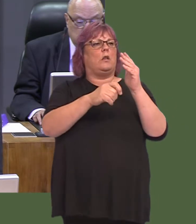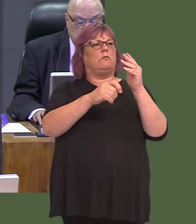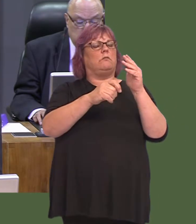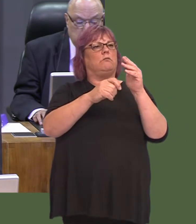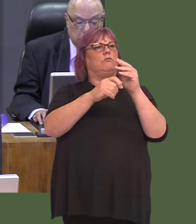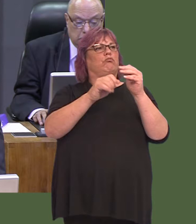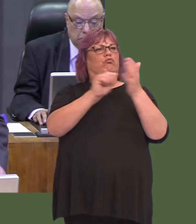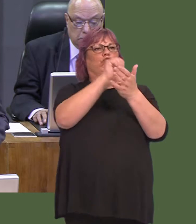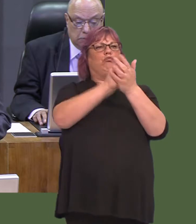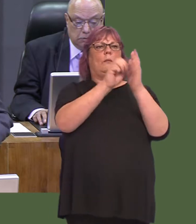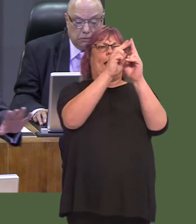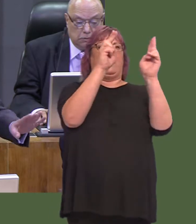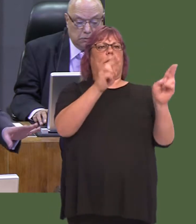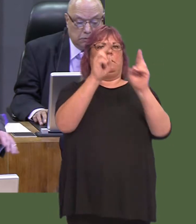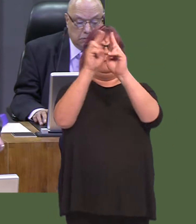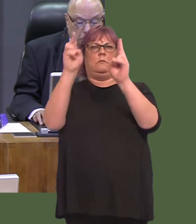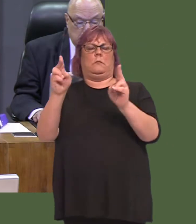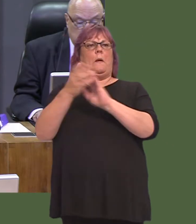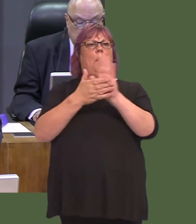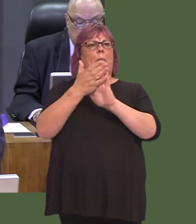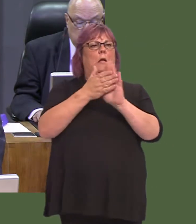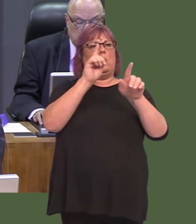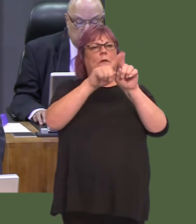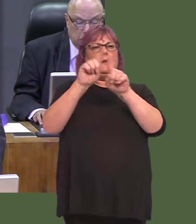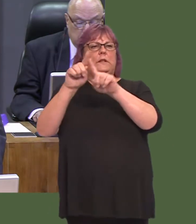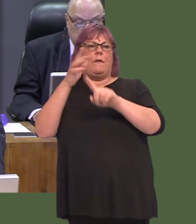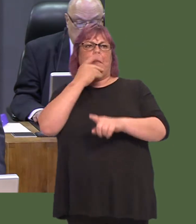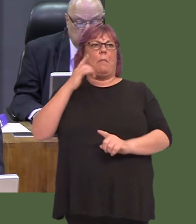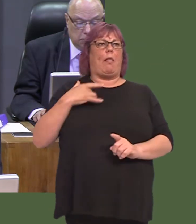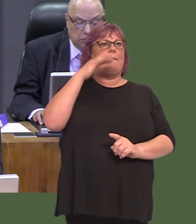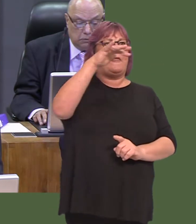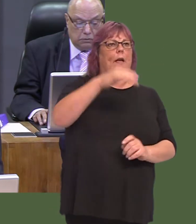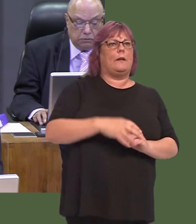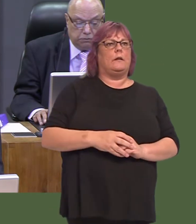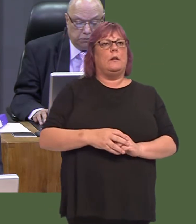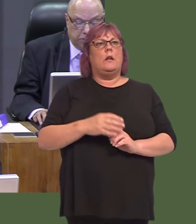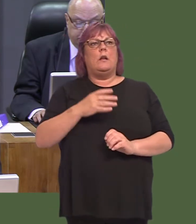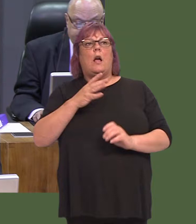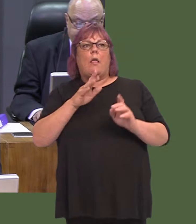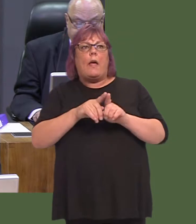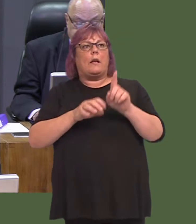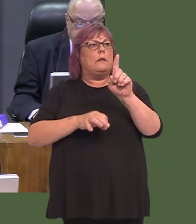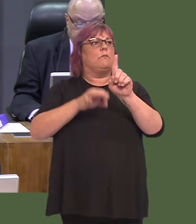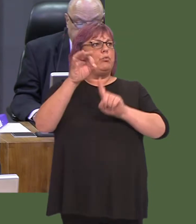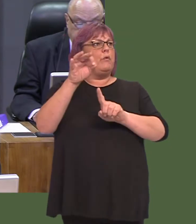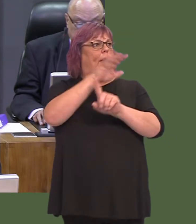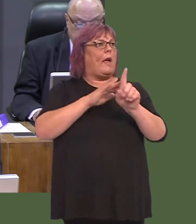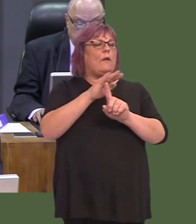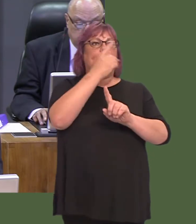This is leading to a larger and more diverse social mix, which itself regenerates areas like Aberdare.